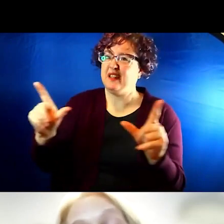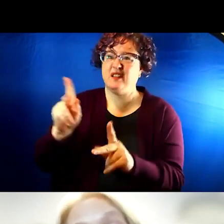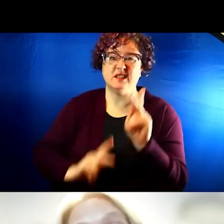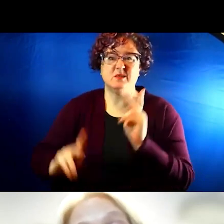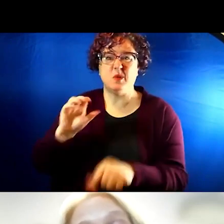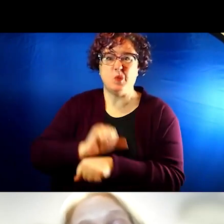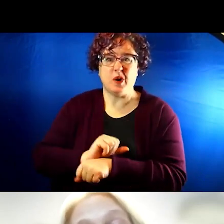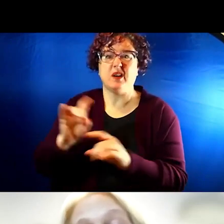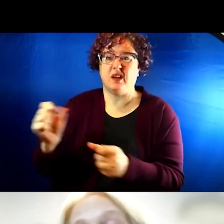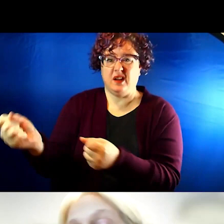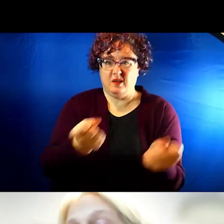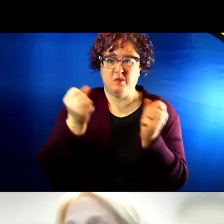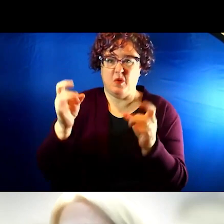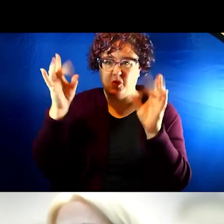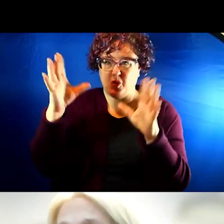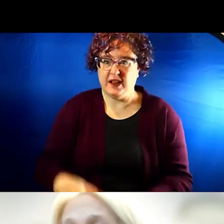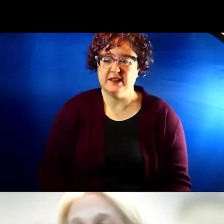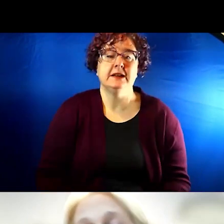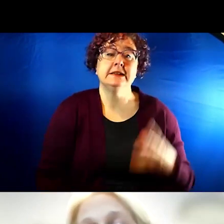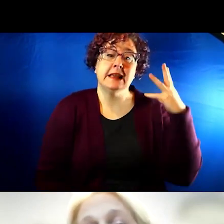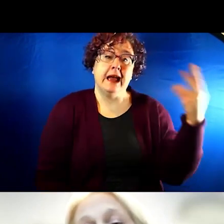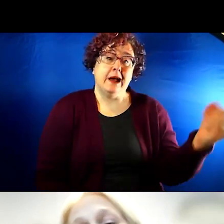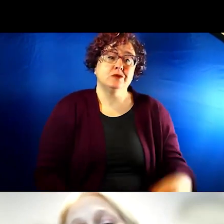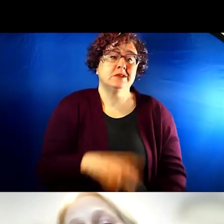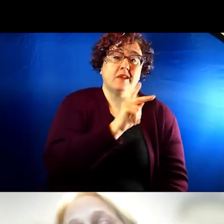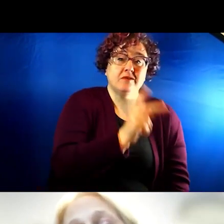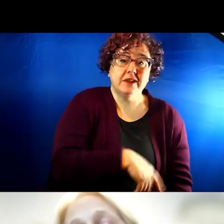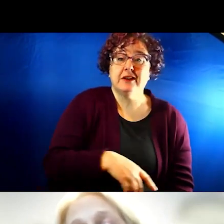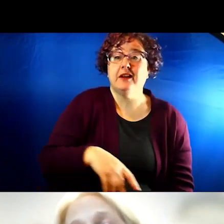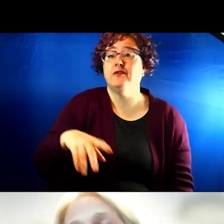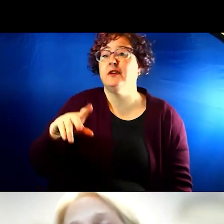ALSO, OUTSIDE OF PENNSYLVANIA AND PITTSBURGH AND SOME OF THE MORE